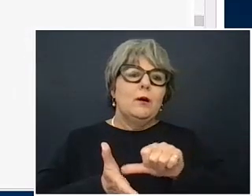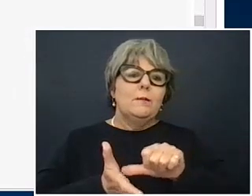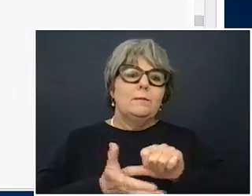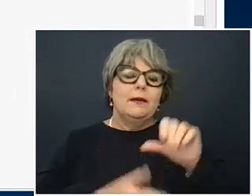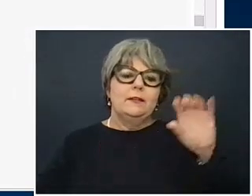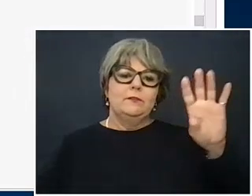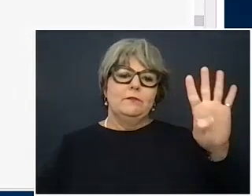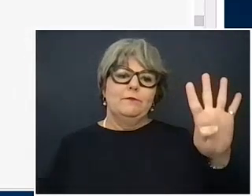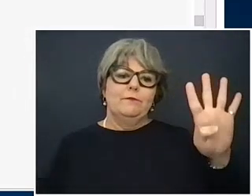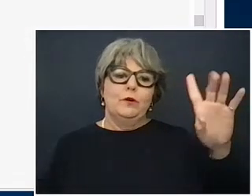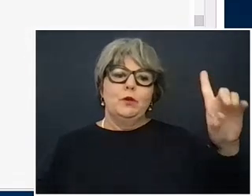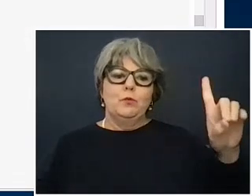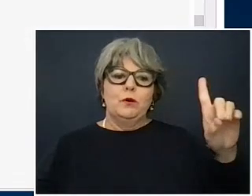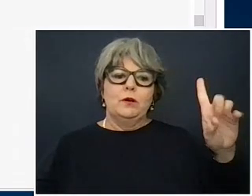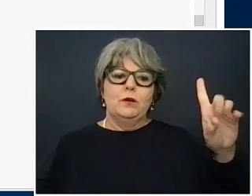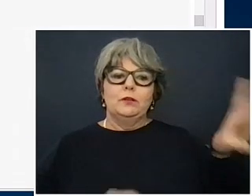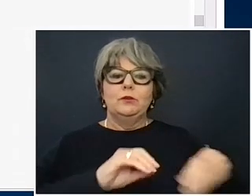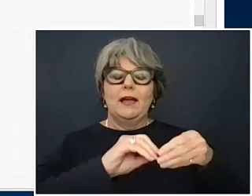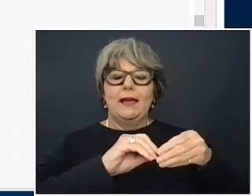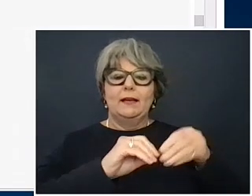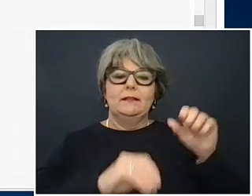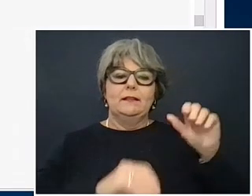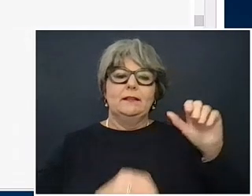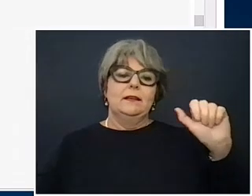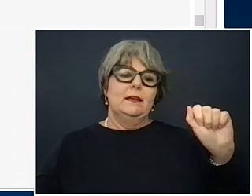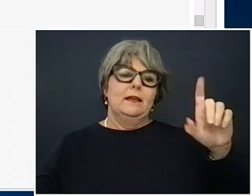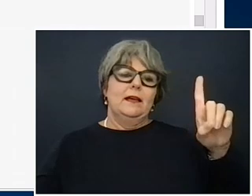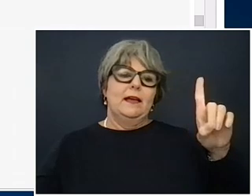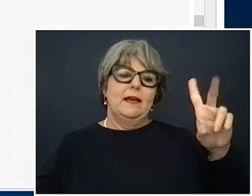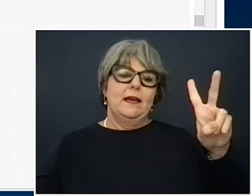to add the advisory committees. That's not much there.